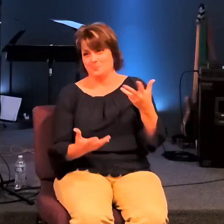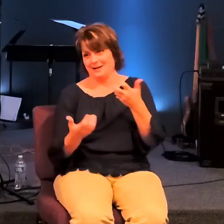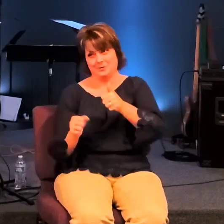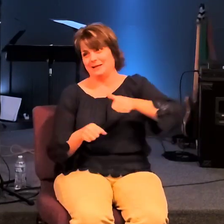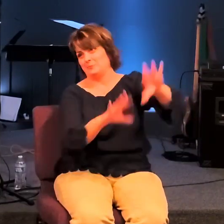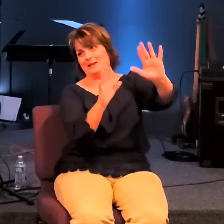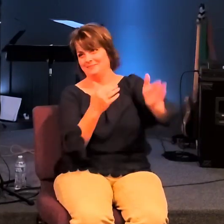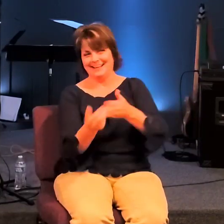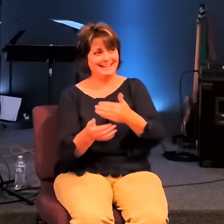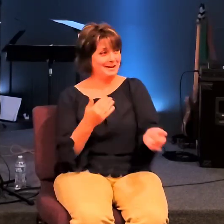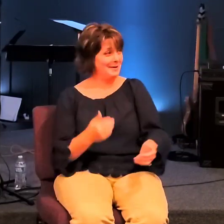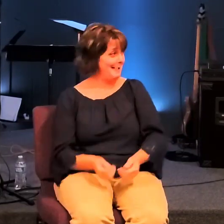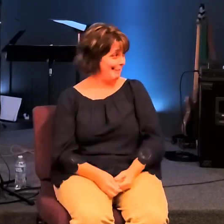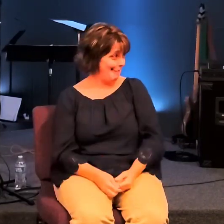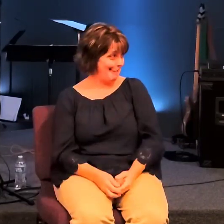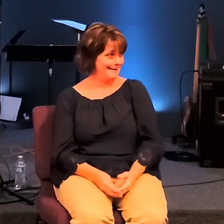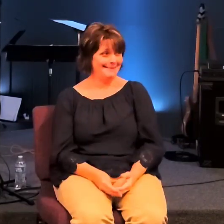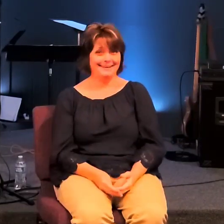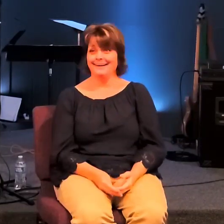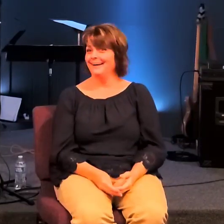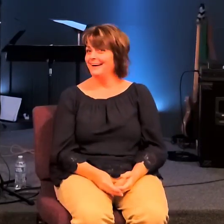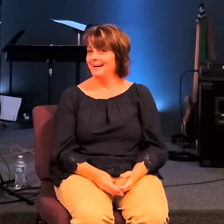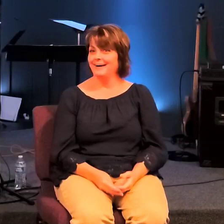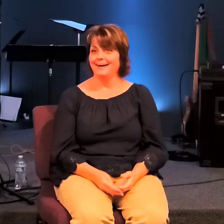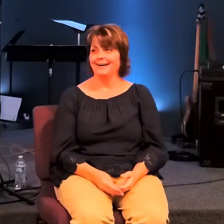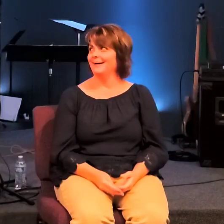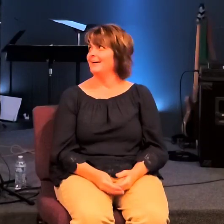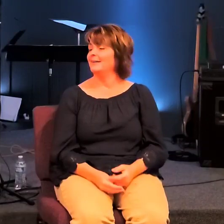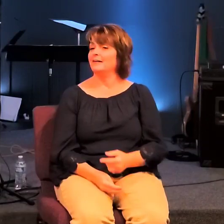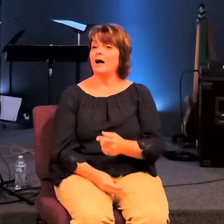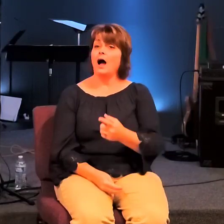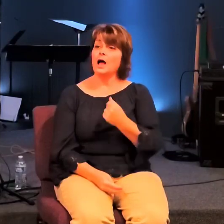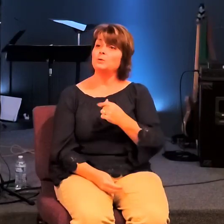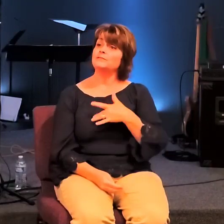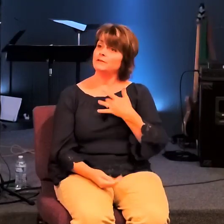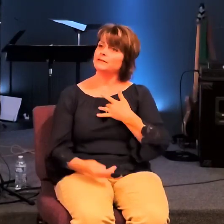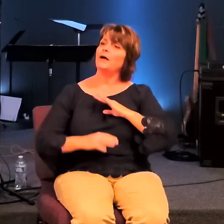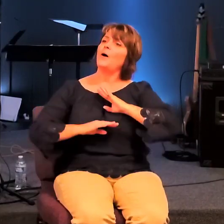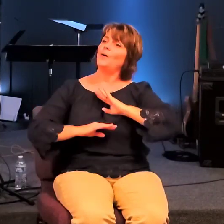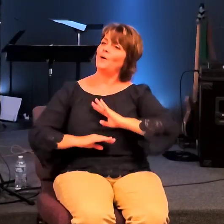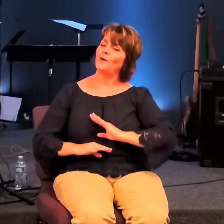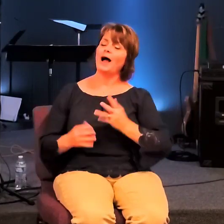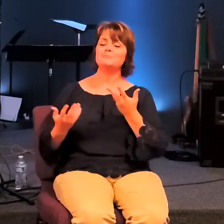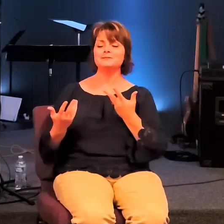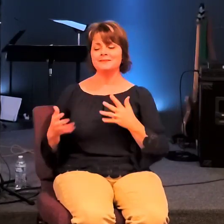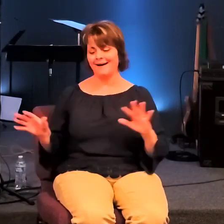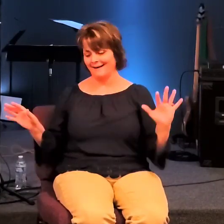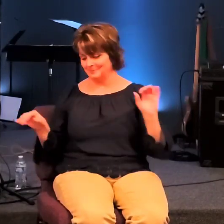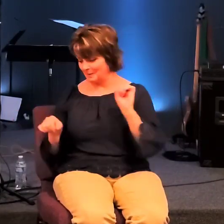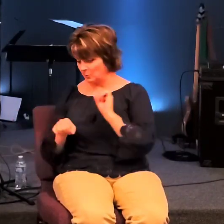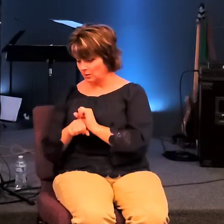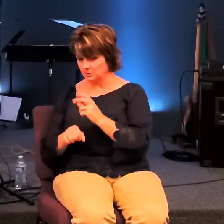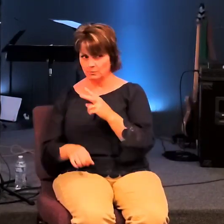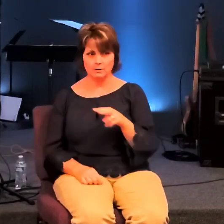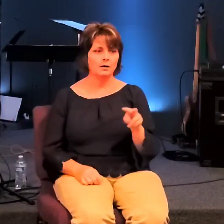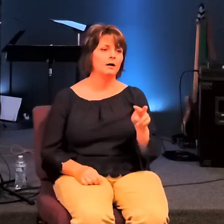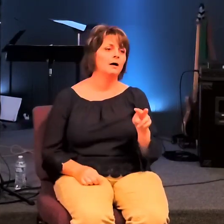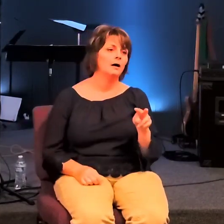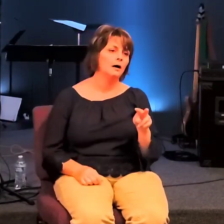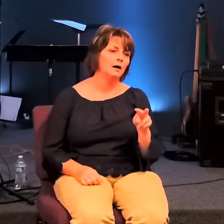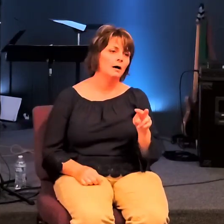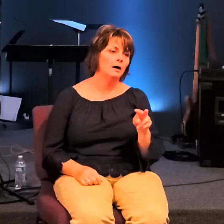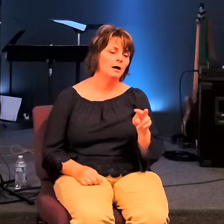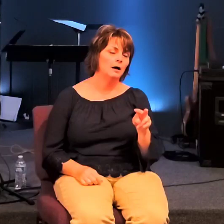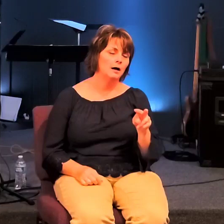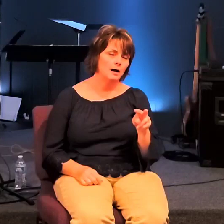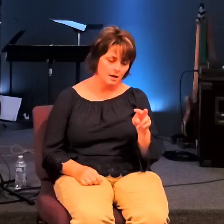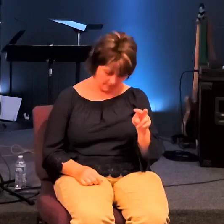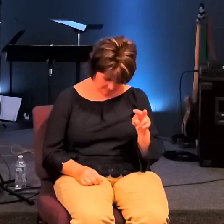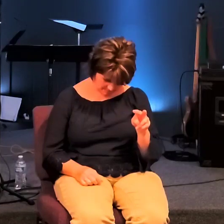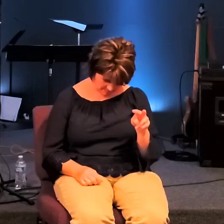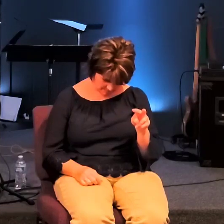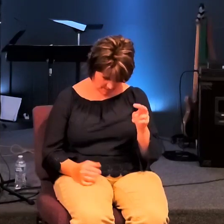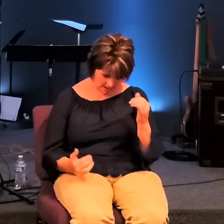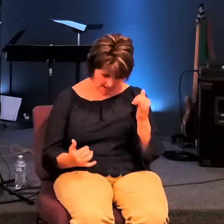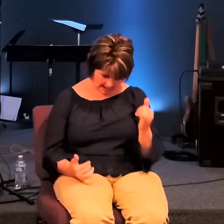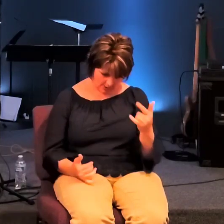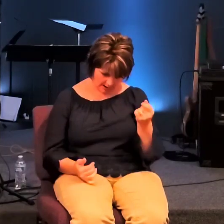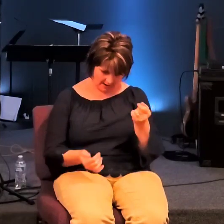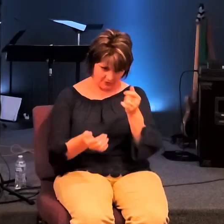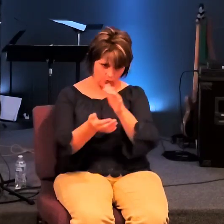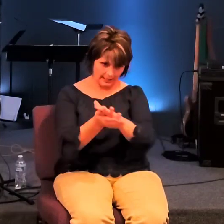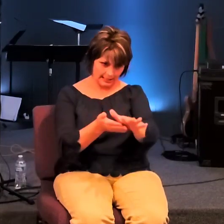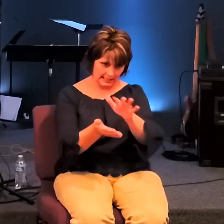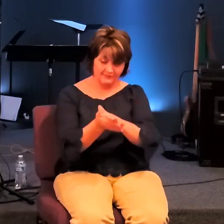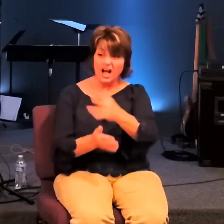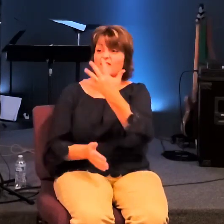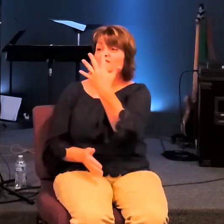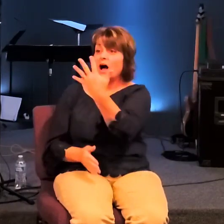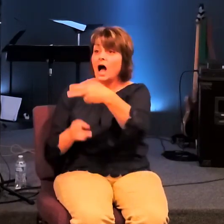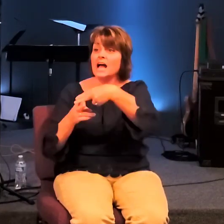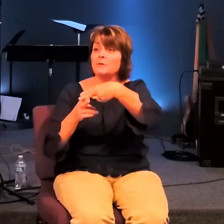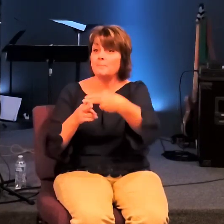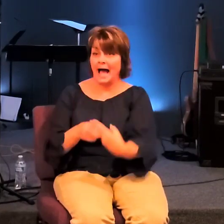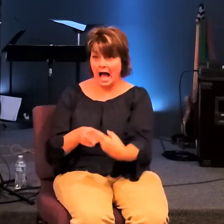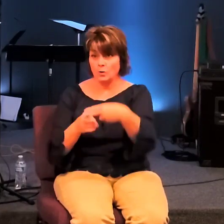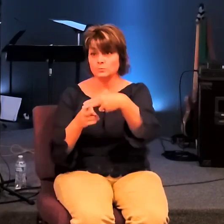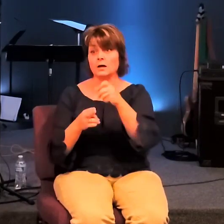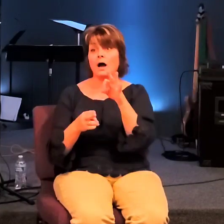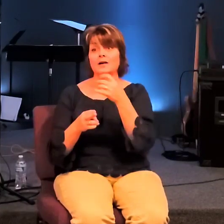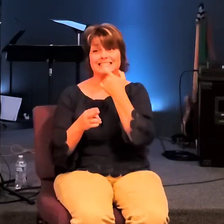I was I was just I went from this relief and now I got to clean up 5 lb of glass I was